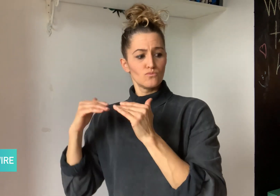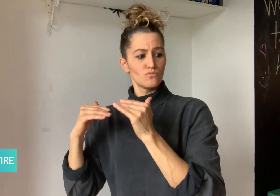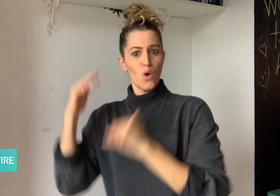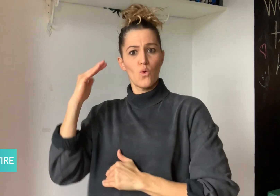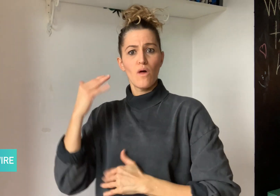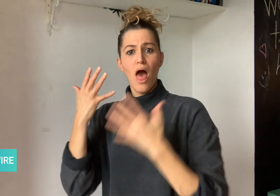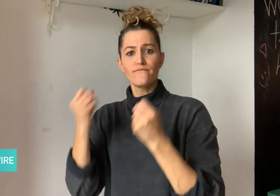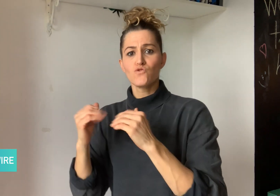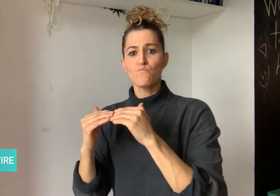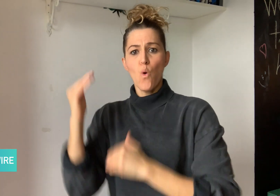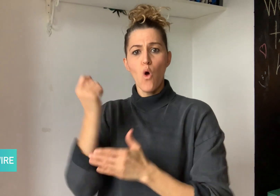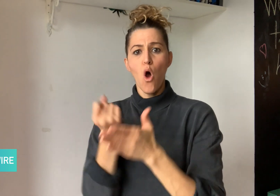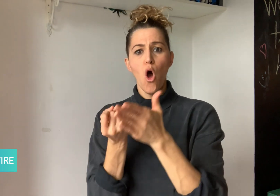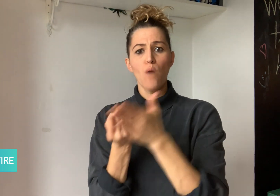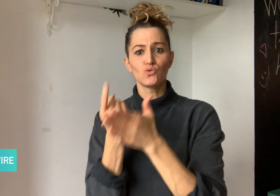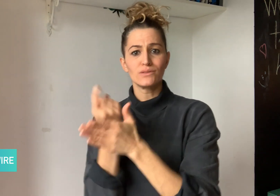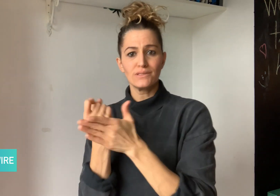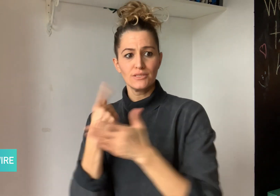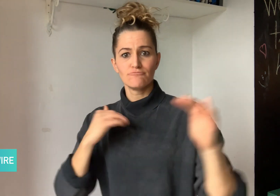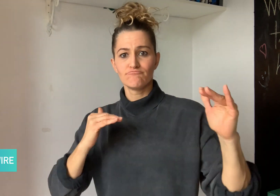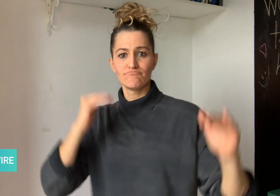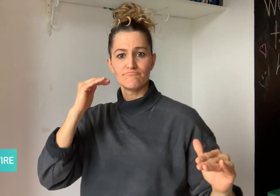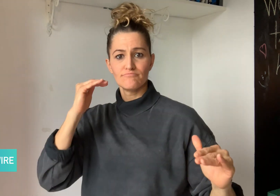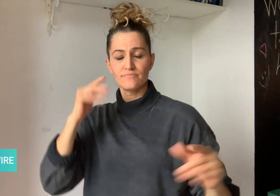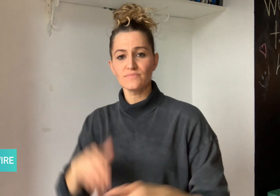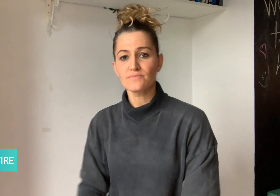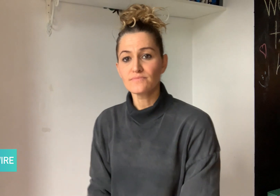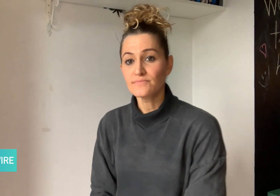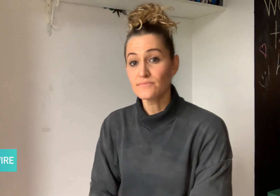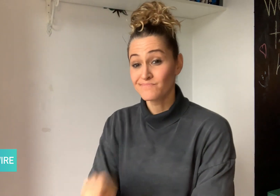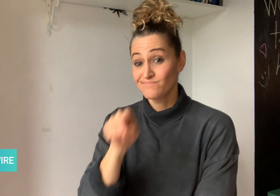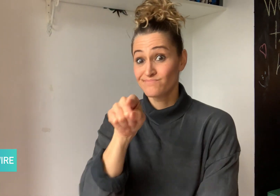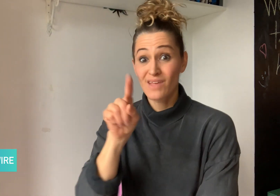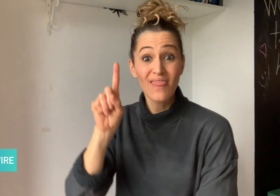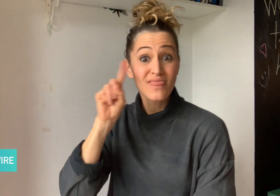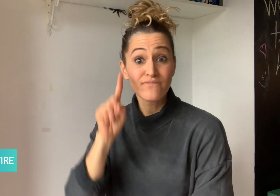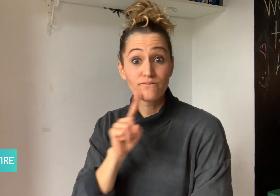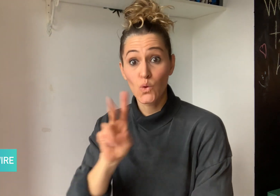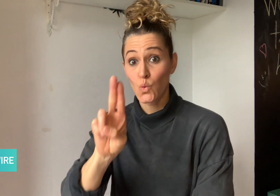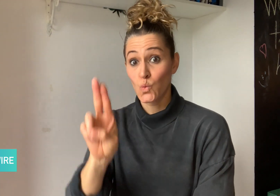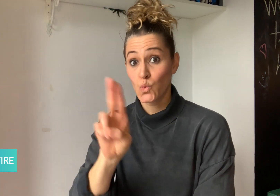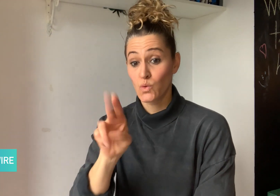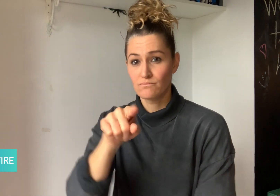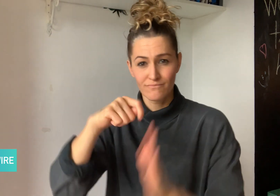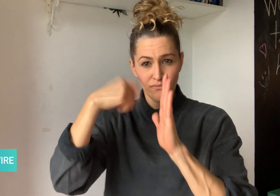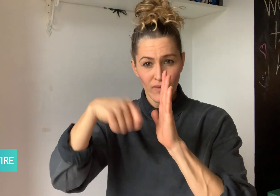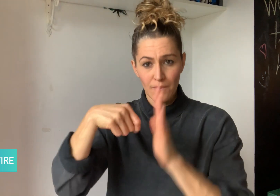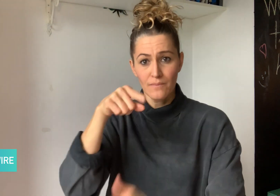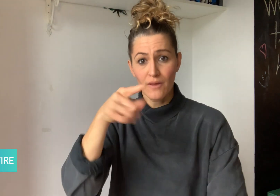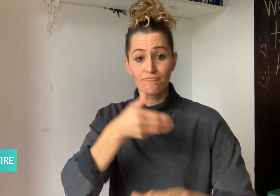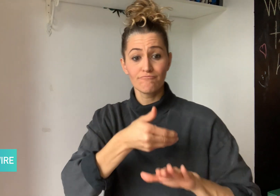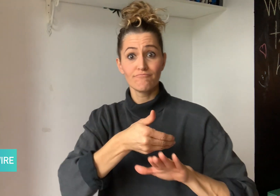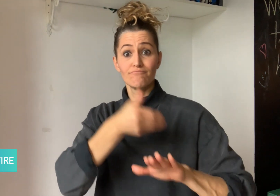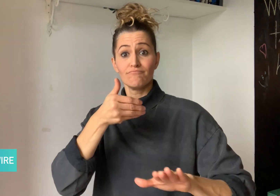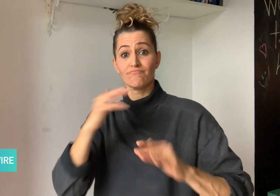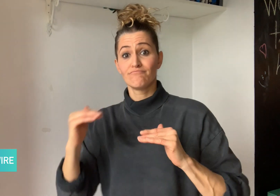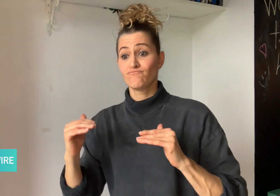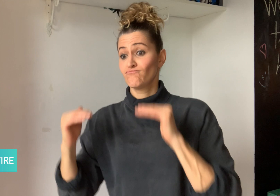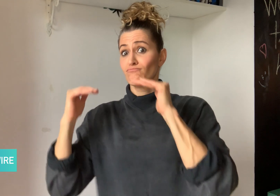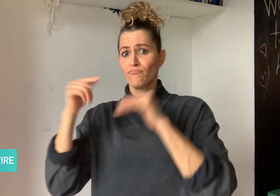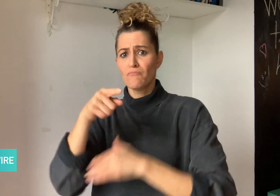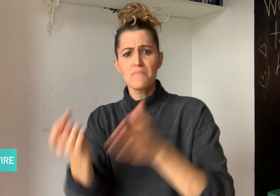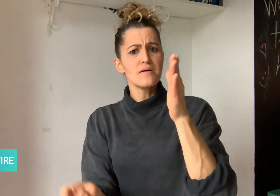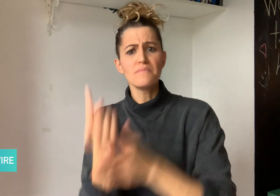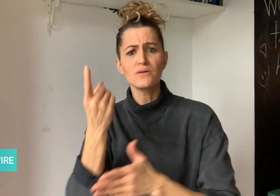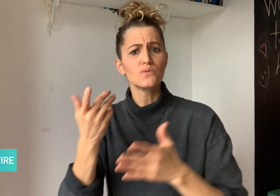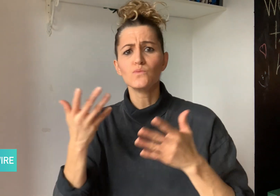privileges. In Deaf U, elitism occurs when cliques are created